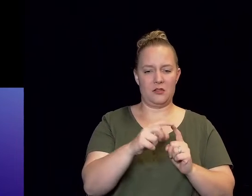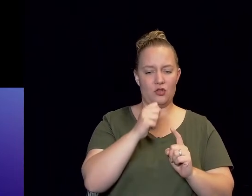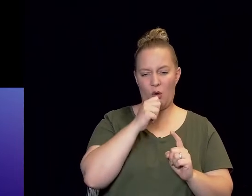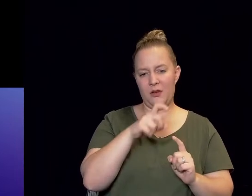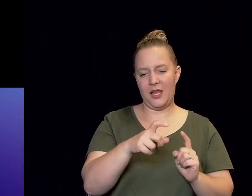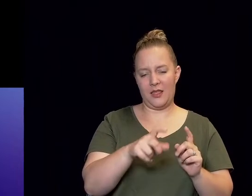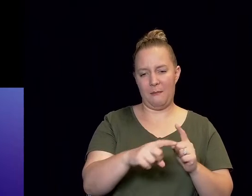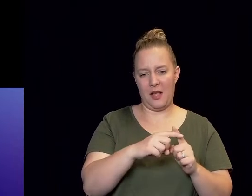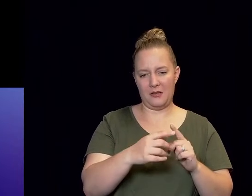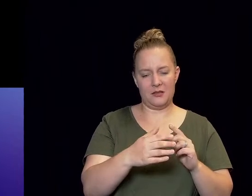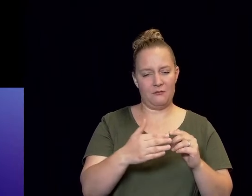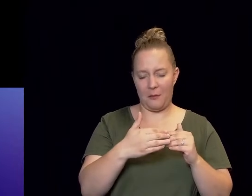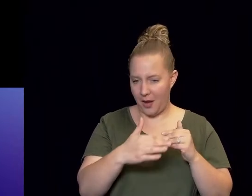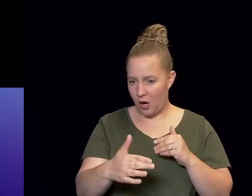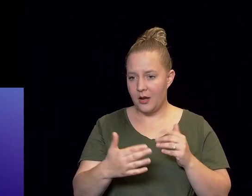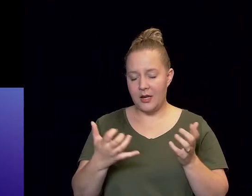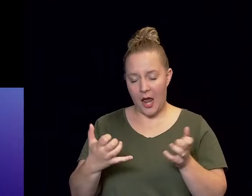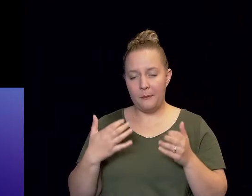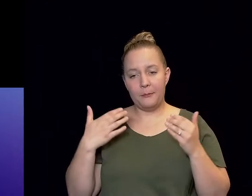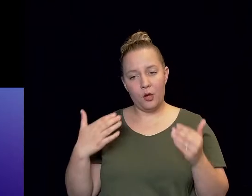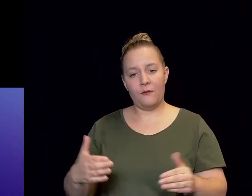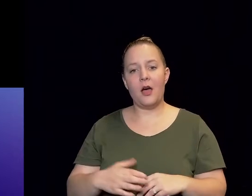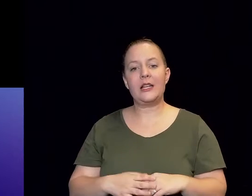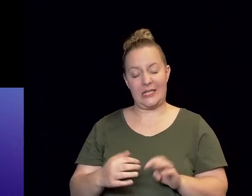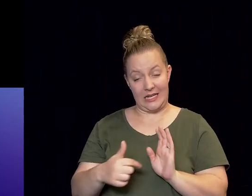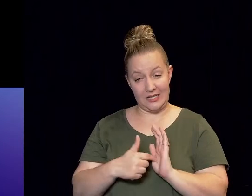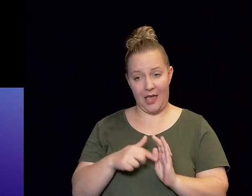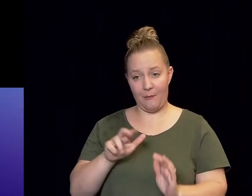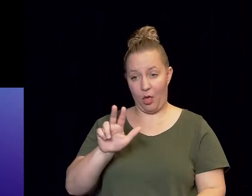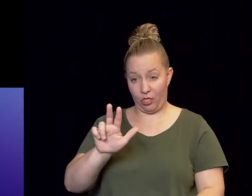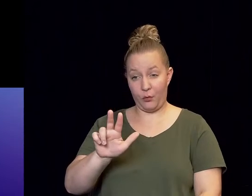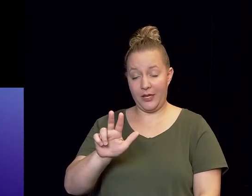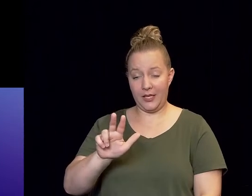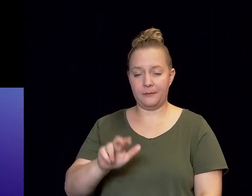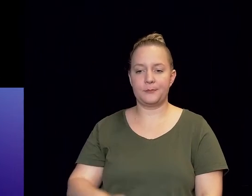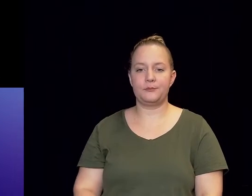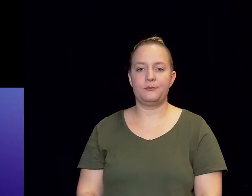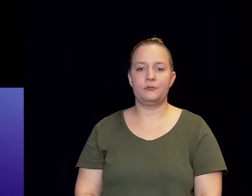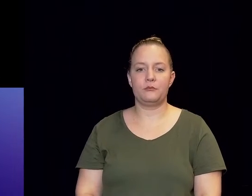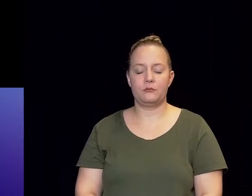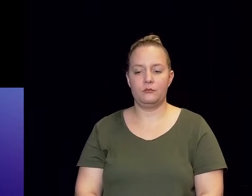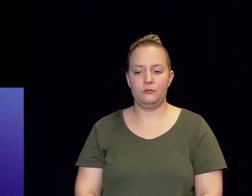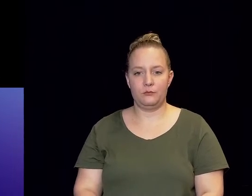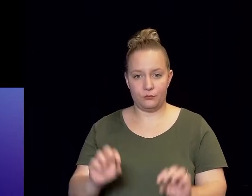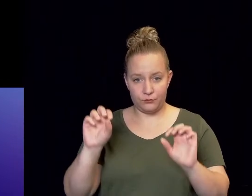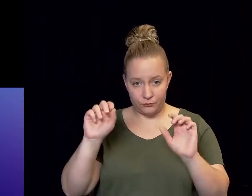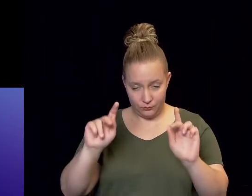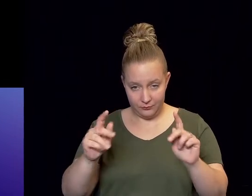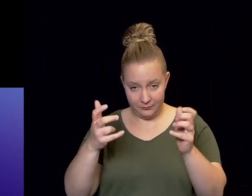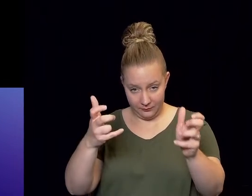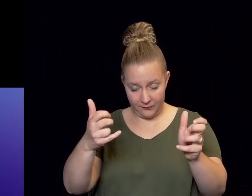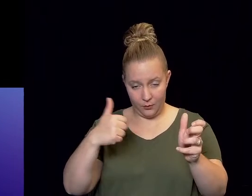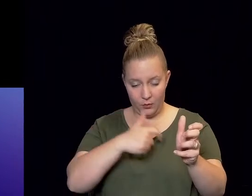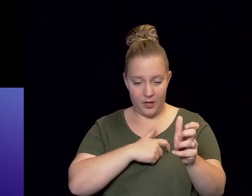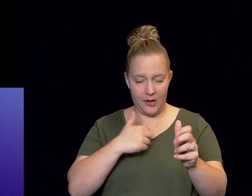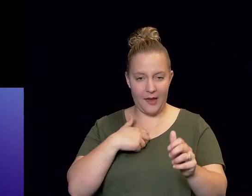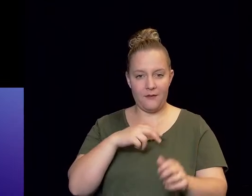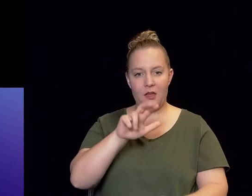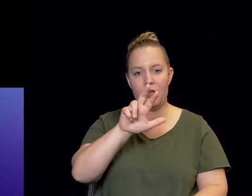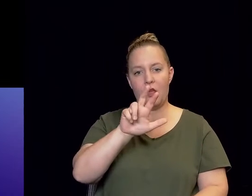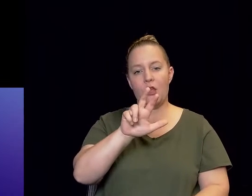All right, and then let's move on to example three. Okay, so now we have 3c minus